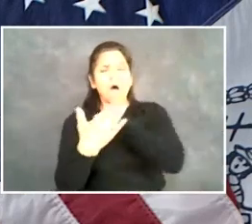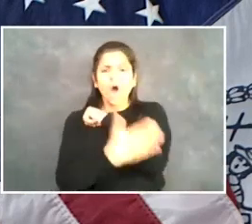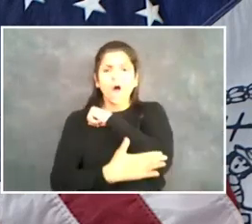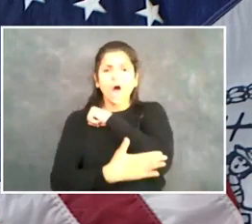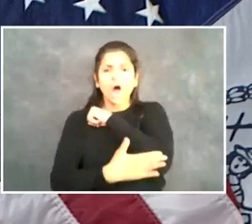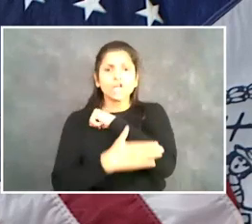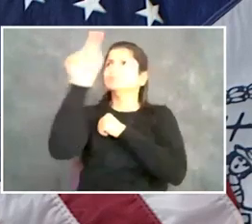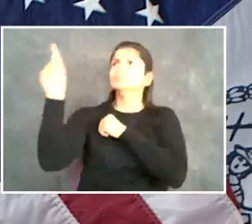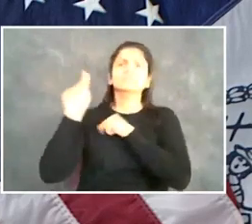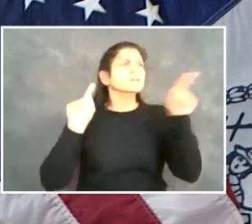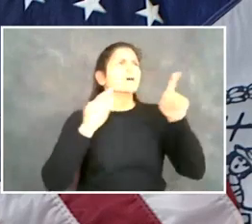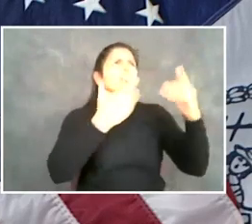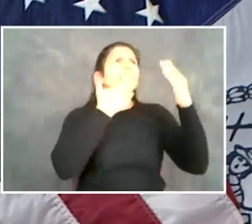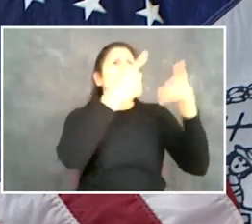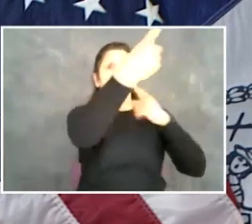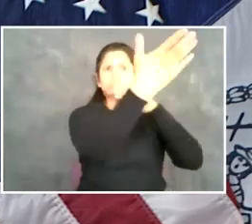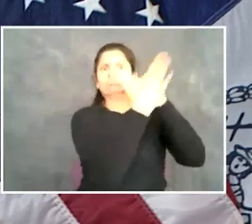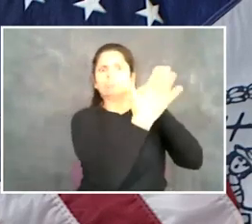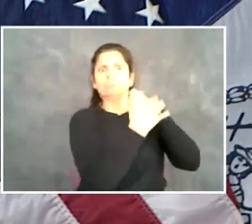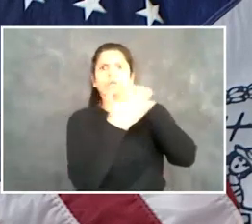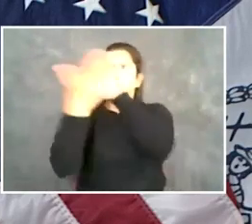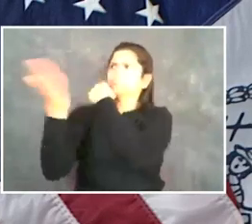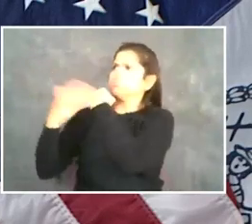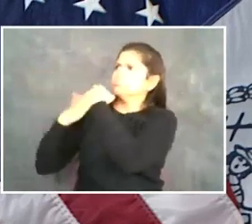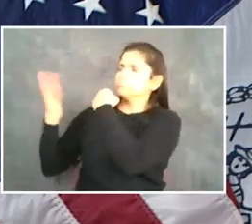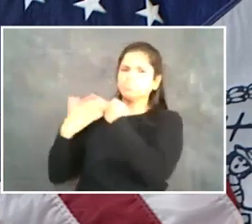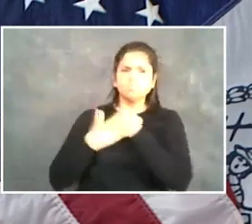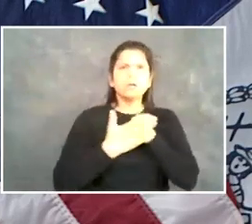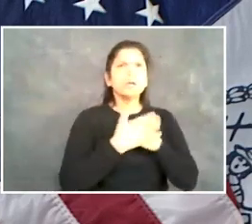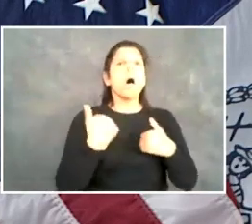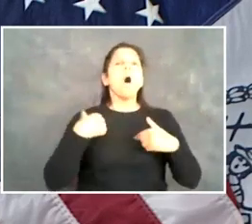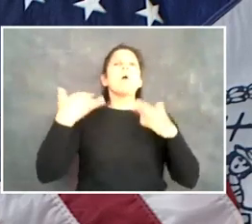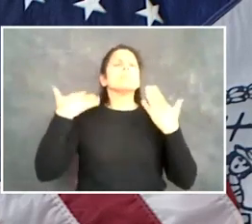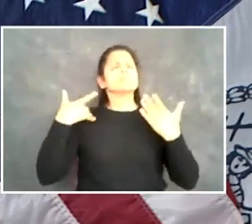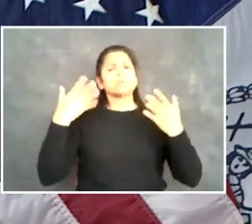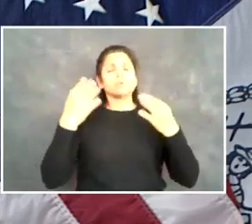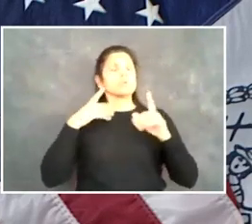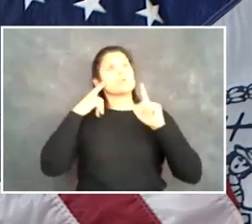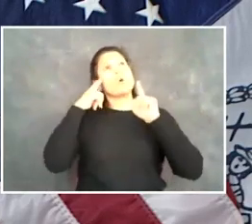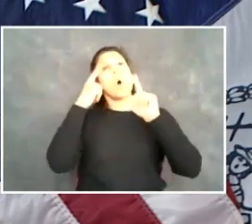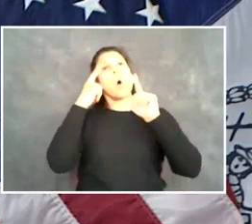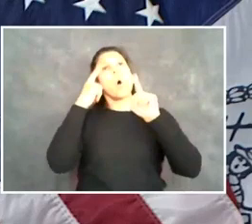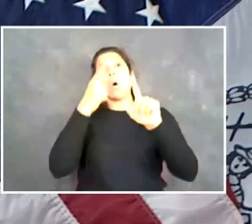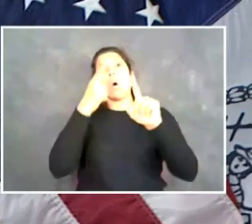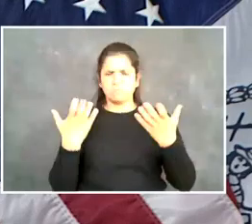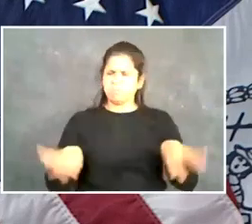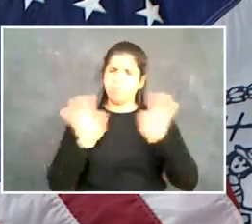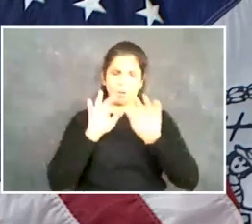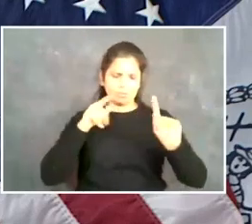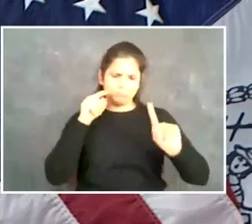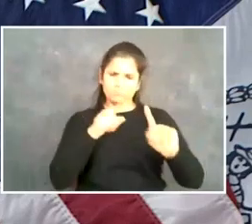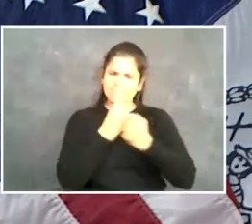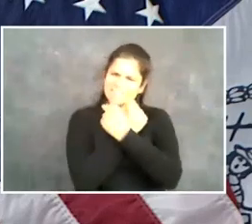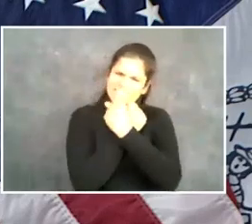THROUGH ANY NEW DEVELOPMENT THAT MIGHT GIVE US A WARNING OF SOMETHING BIGGER. OBVIOUSLY, THE ENTIRE MISSION IS TO SAVE LIVES AND